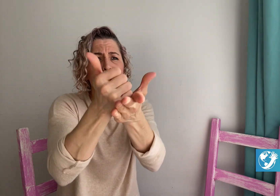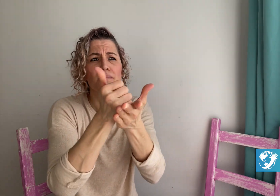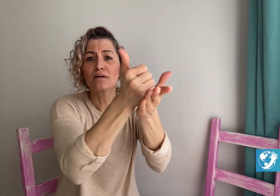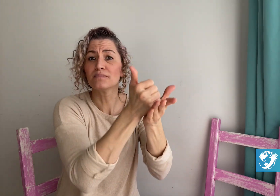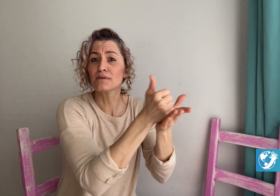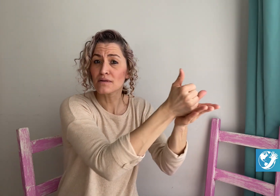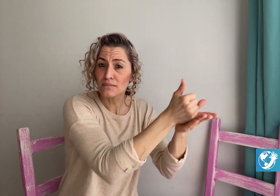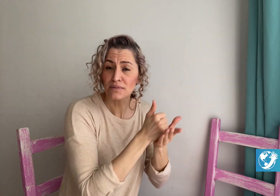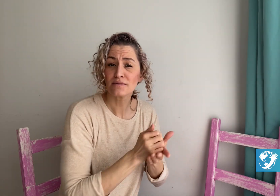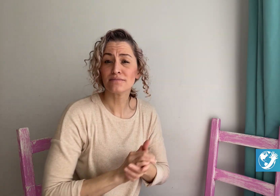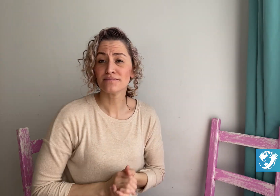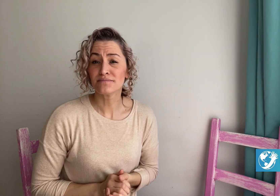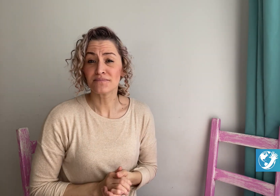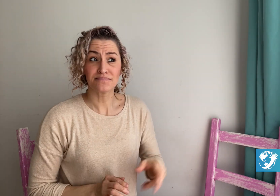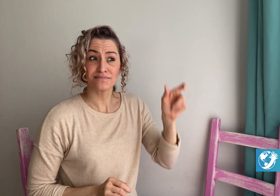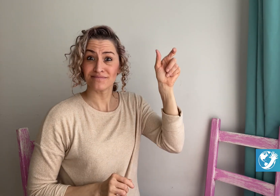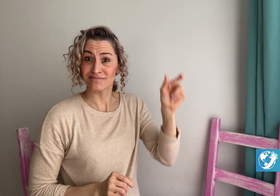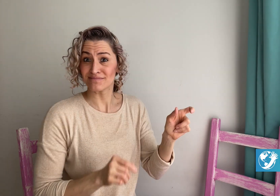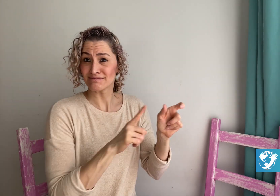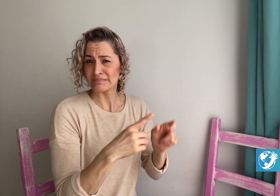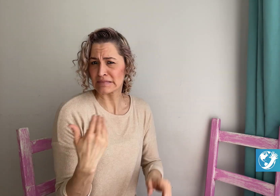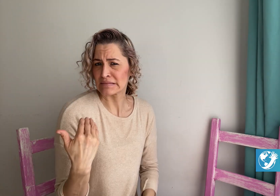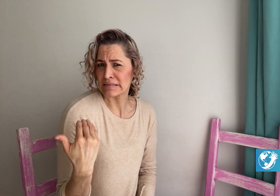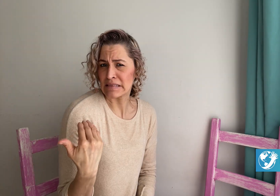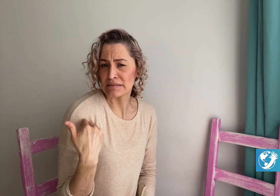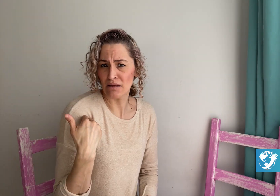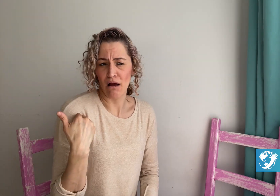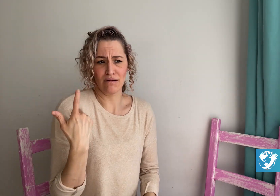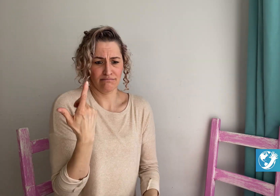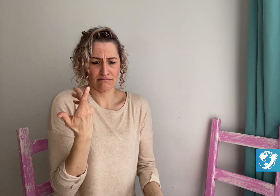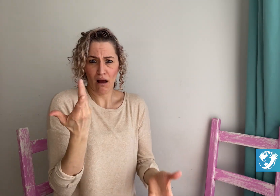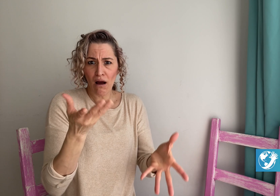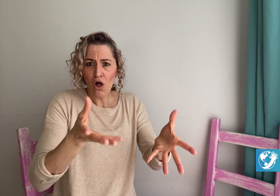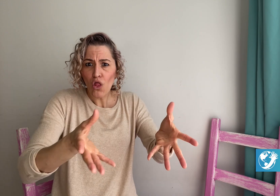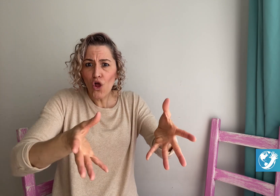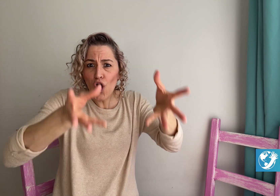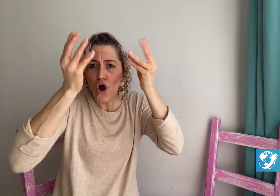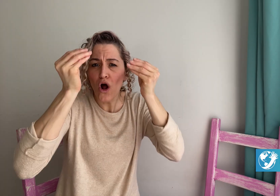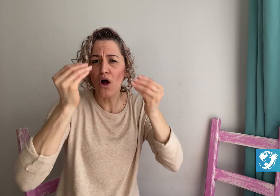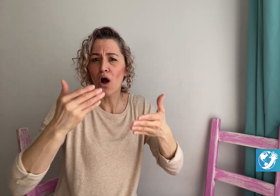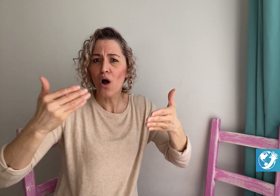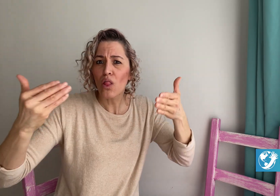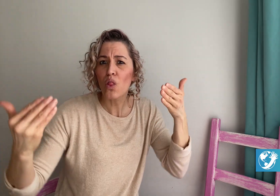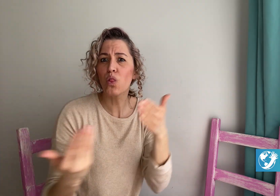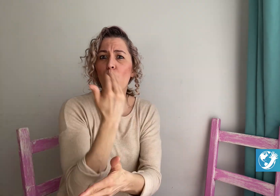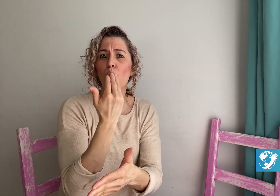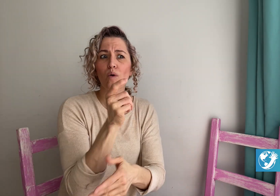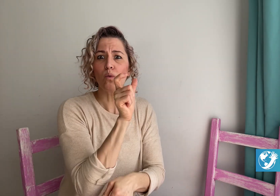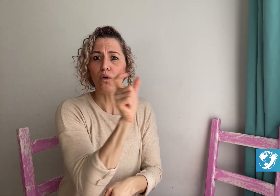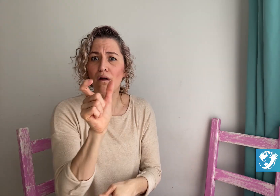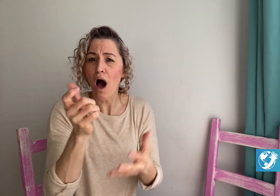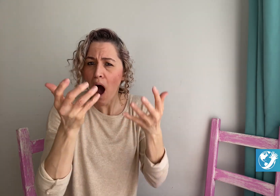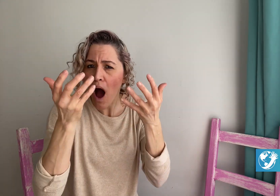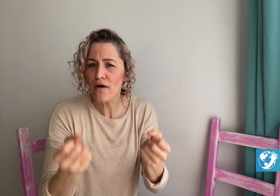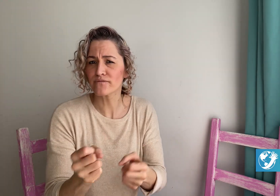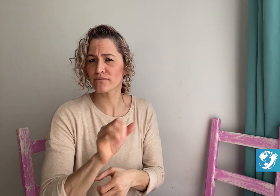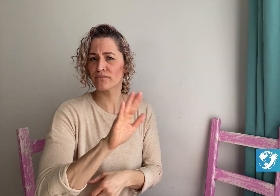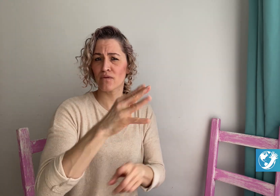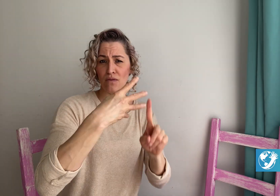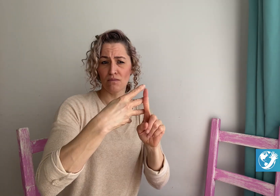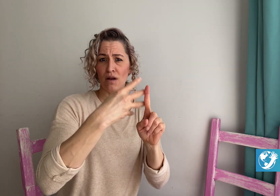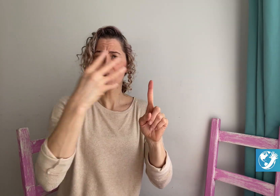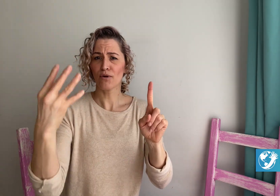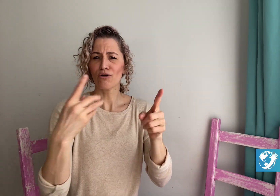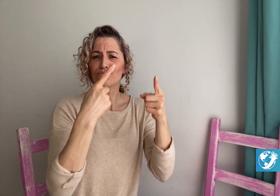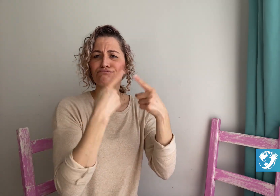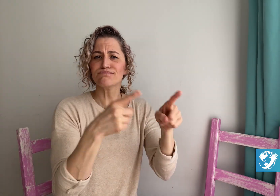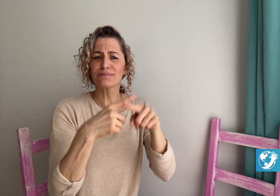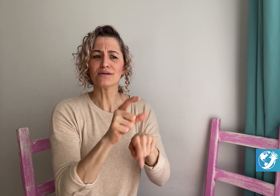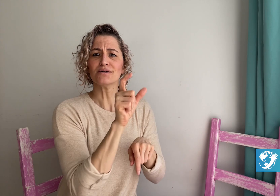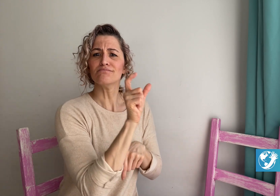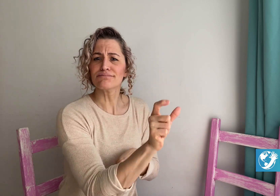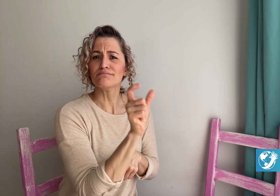LGBTQ+ resources. He only recently learned about different